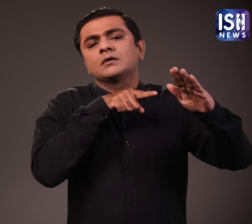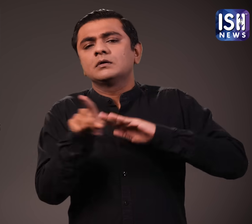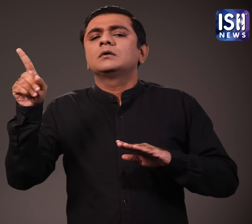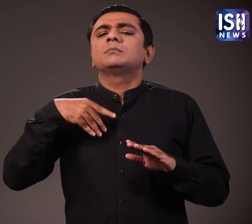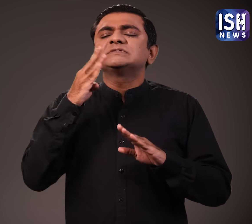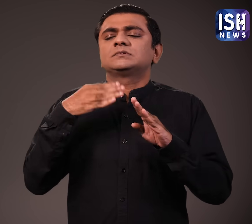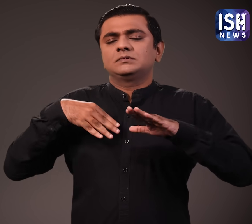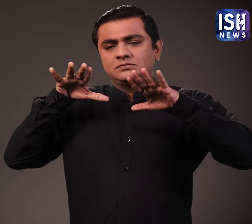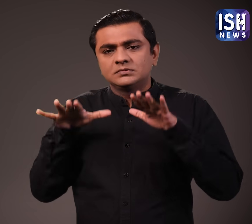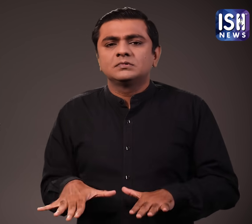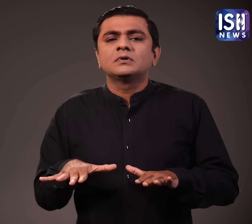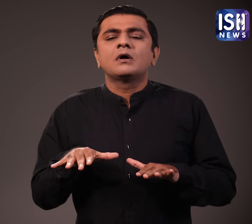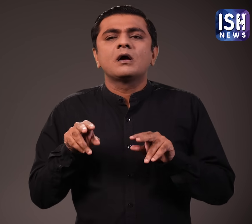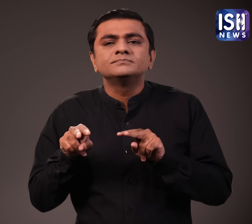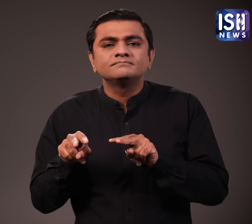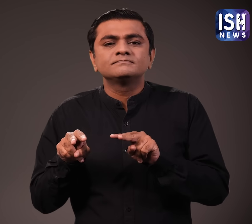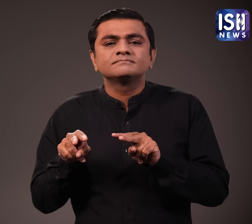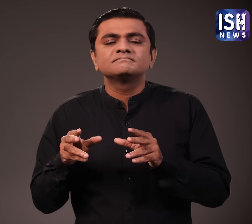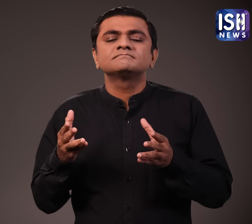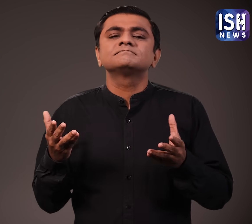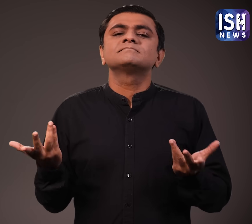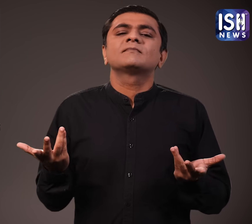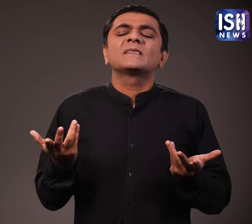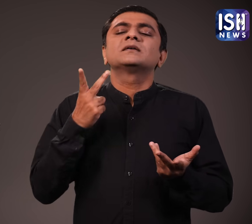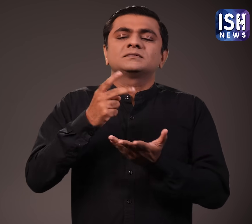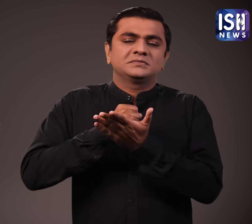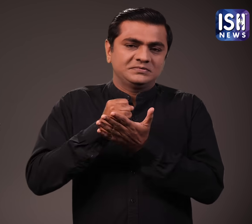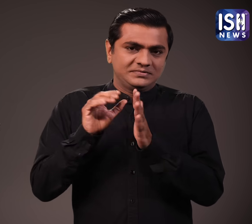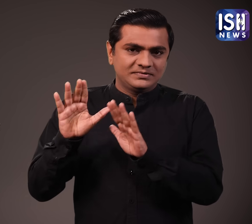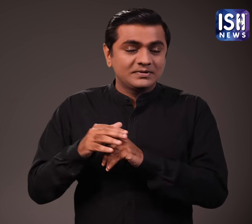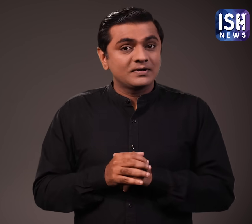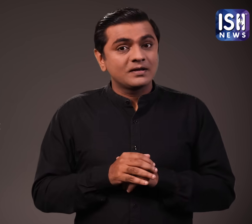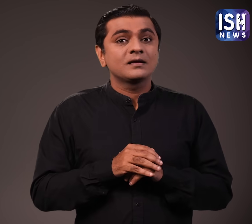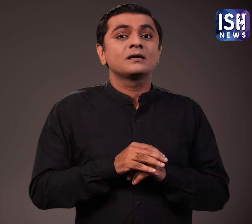This is why they want asylum in Brazil.